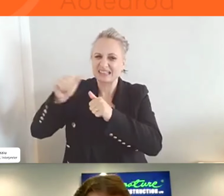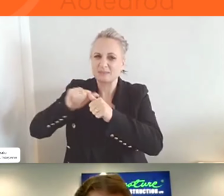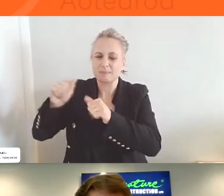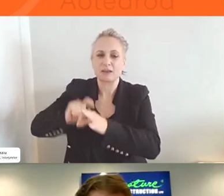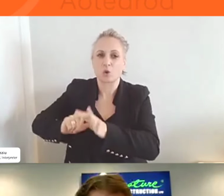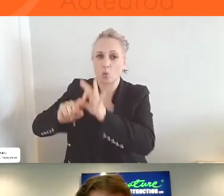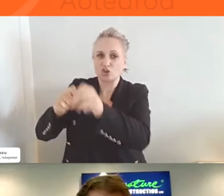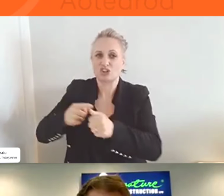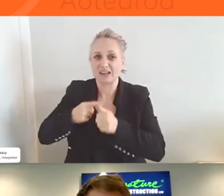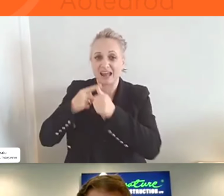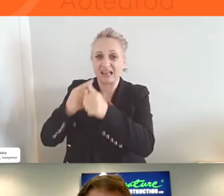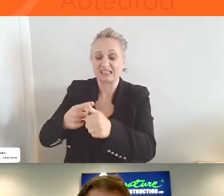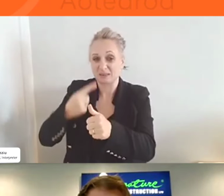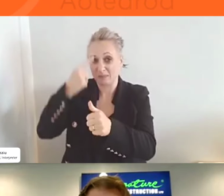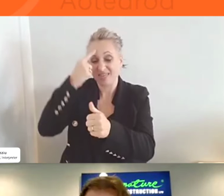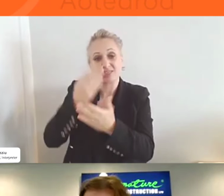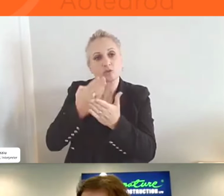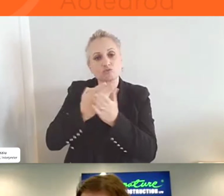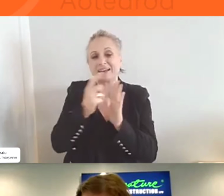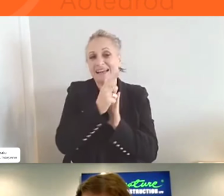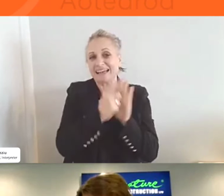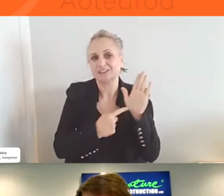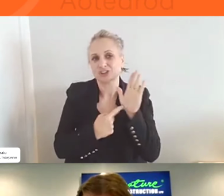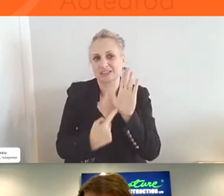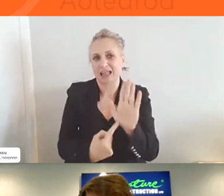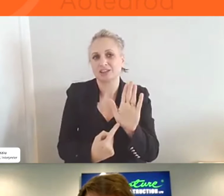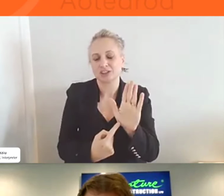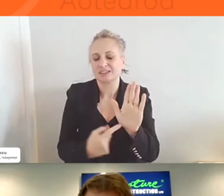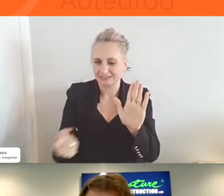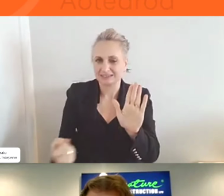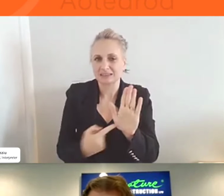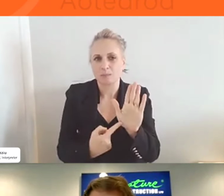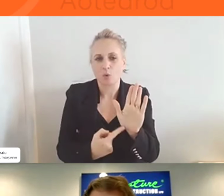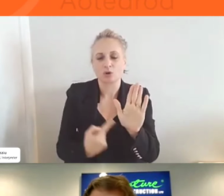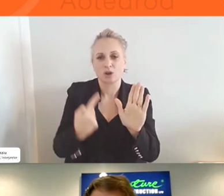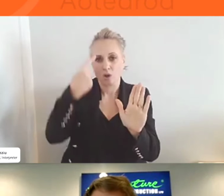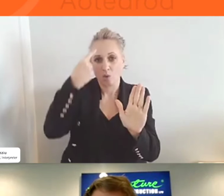for FUD. And we're pushing envelopes of houses on steep slopes that